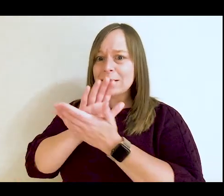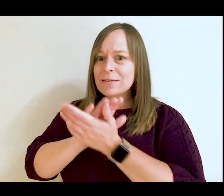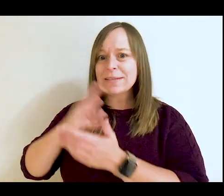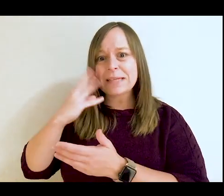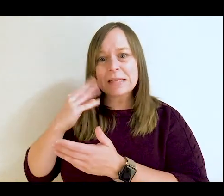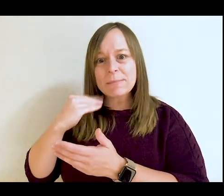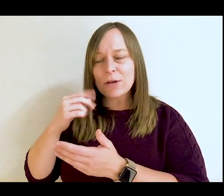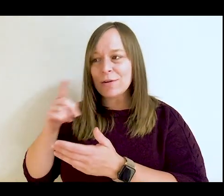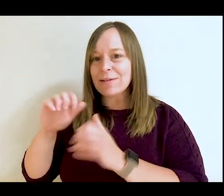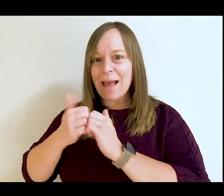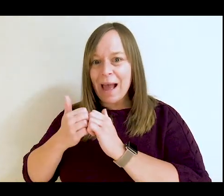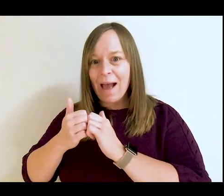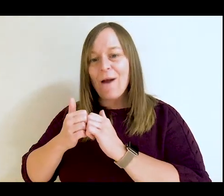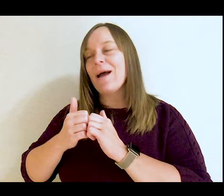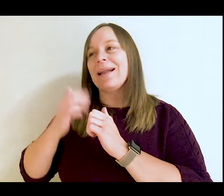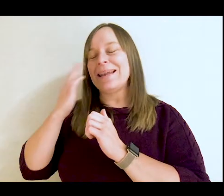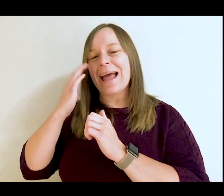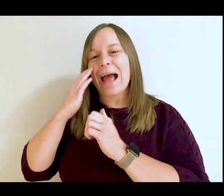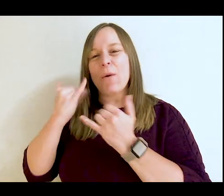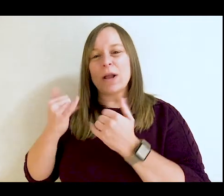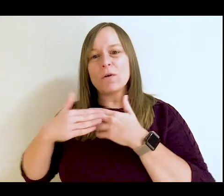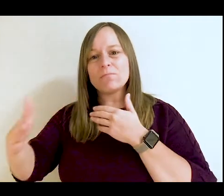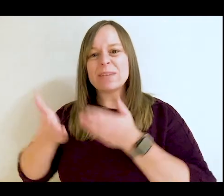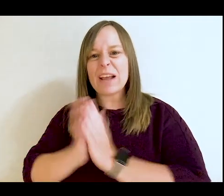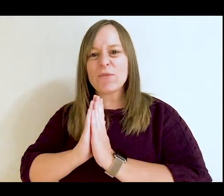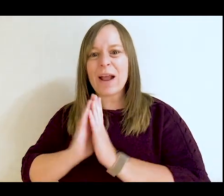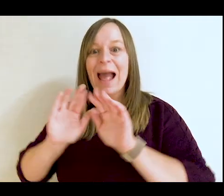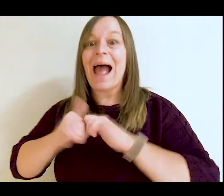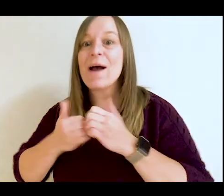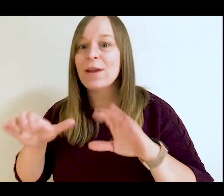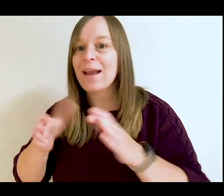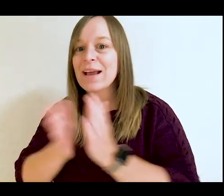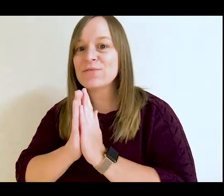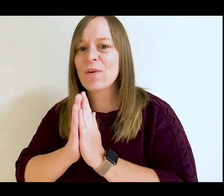educational experience because I now know what to ask for, how to ask for it,